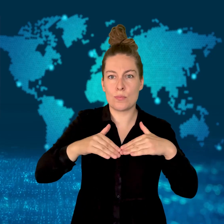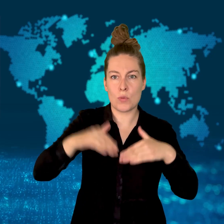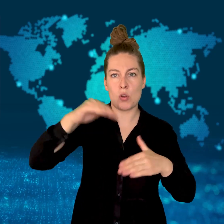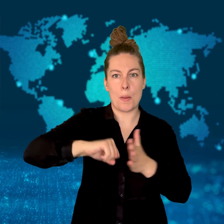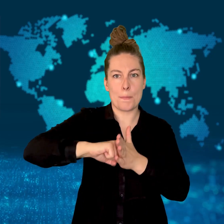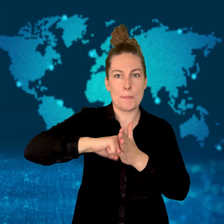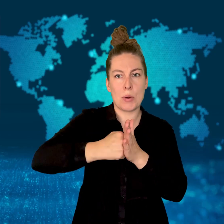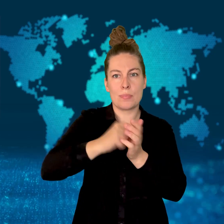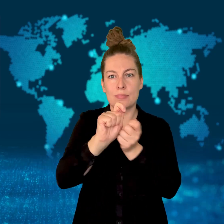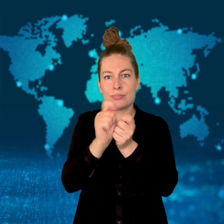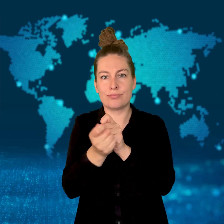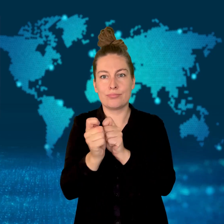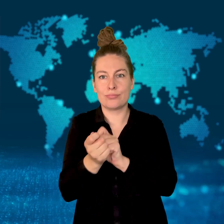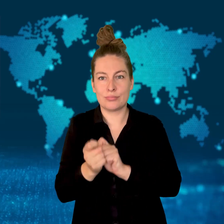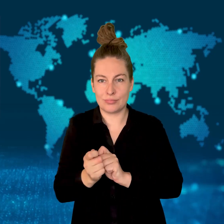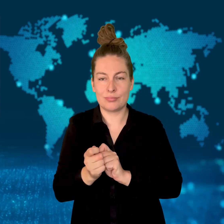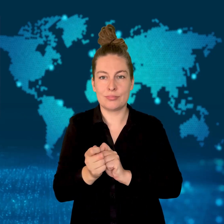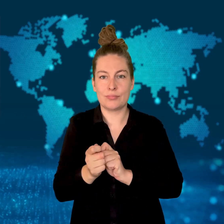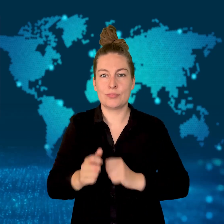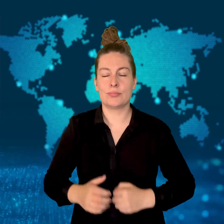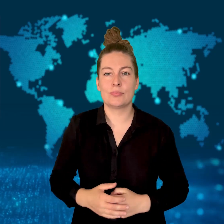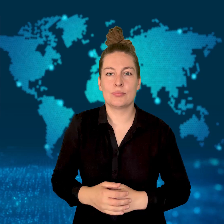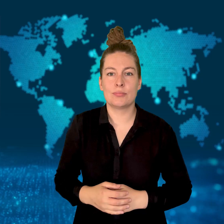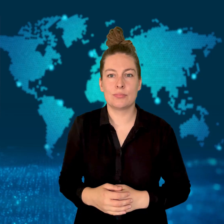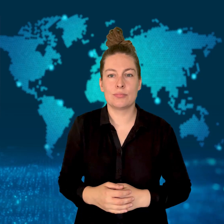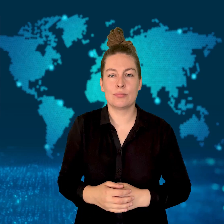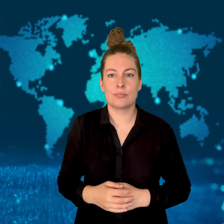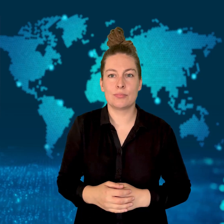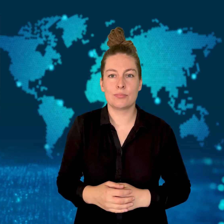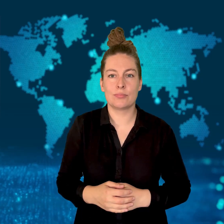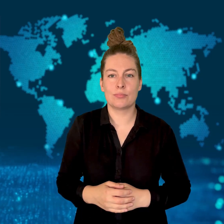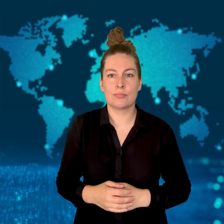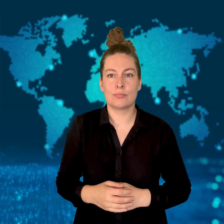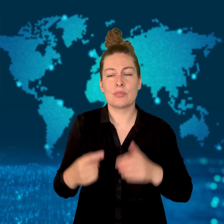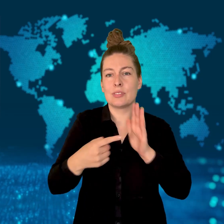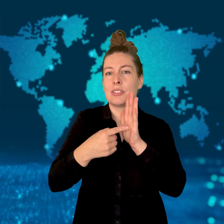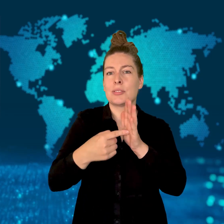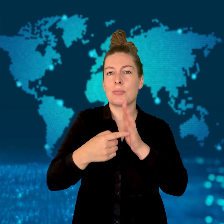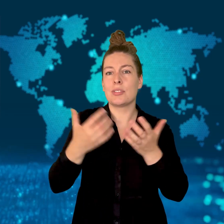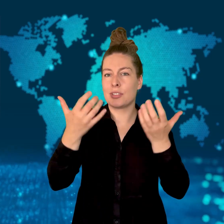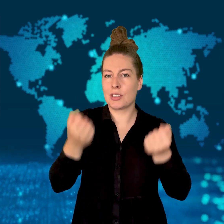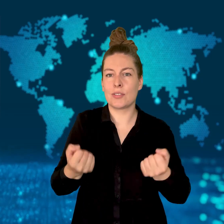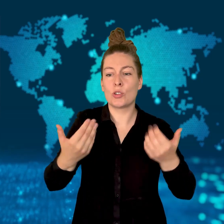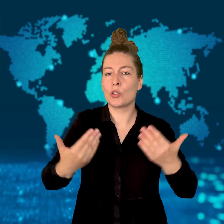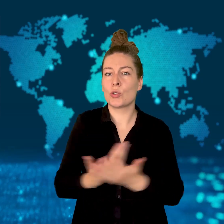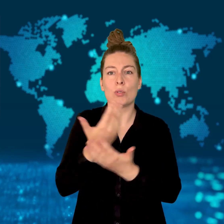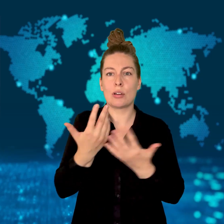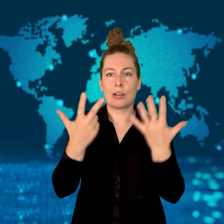These include situations where the victim is intoxicated with alcohol or